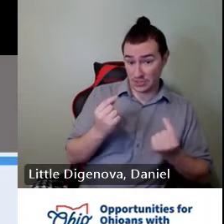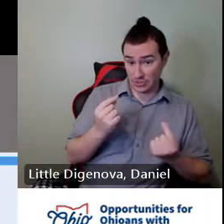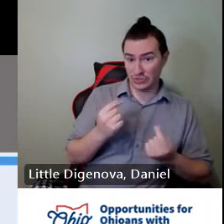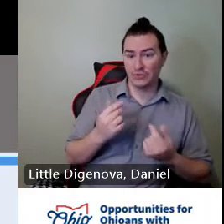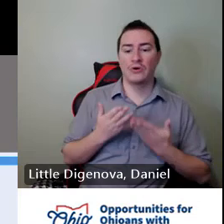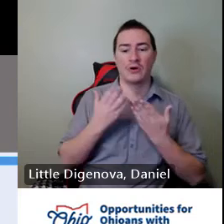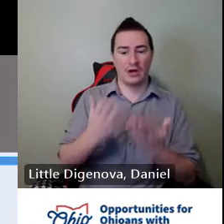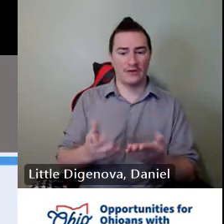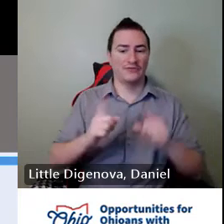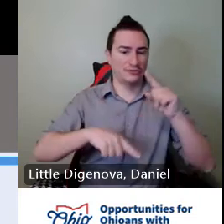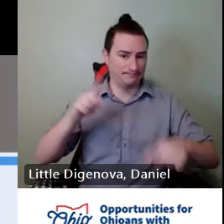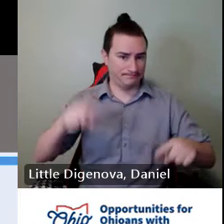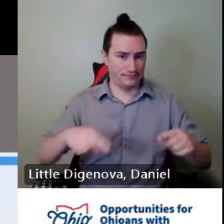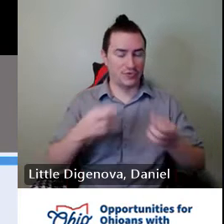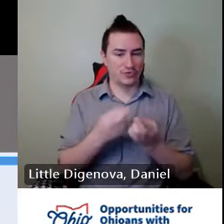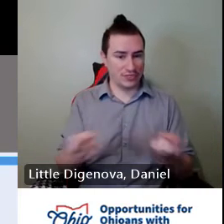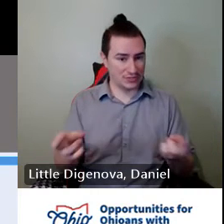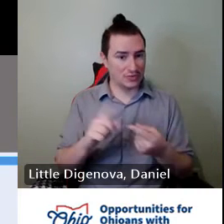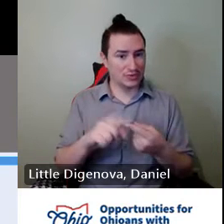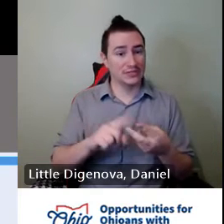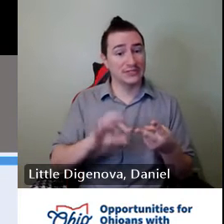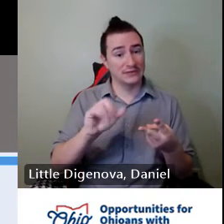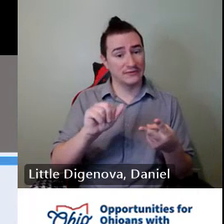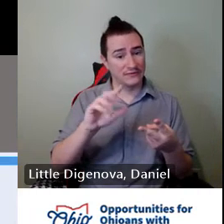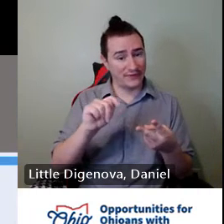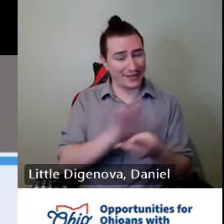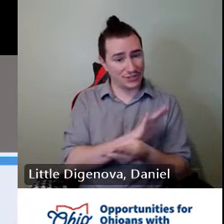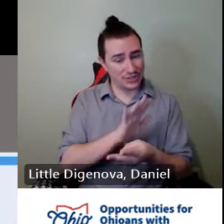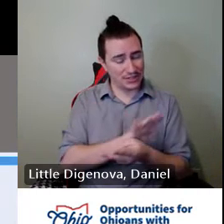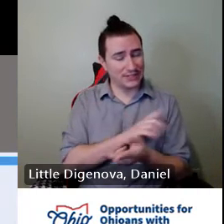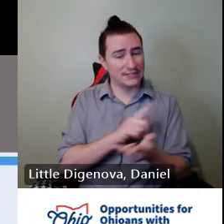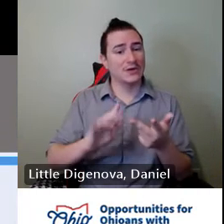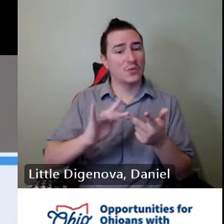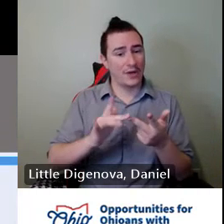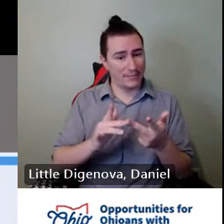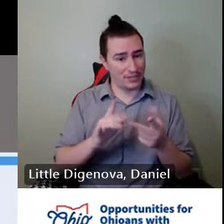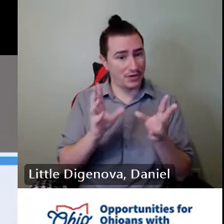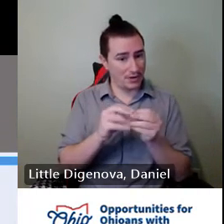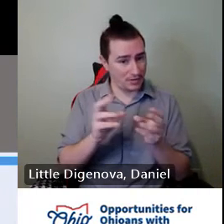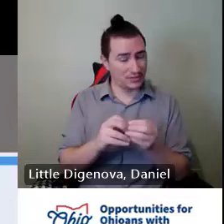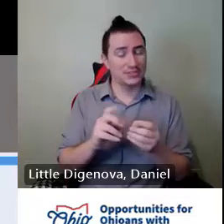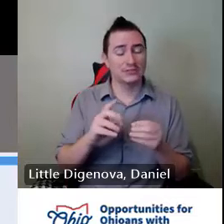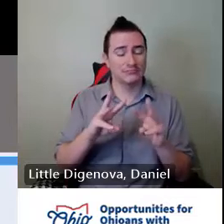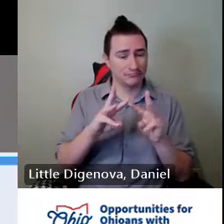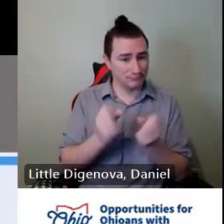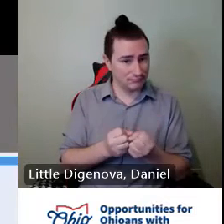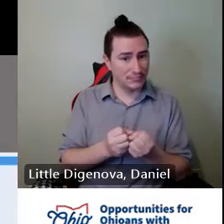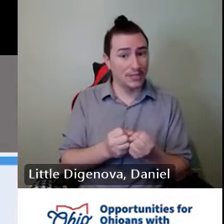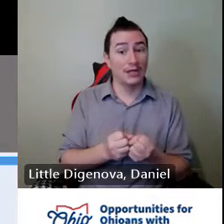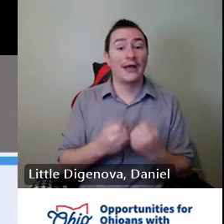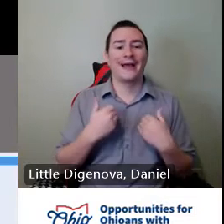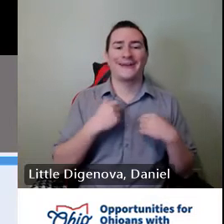fact sheets, and on-demand webinars to support their efforts. These are organized by topic and available through our